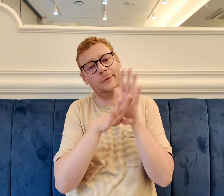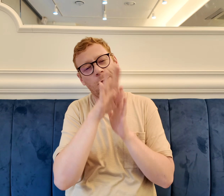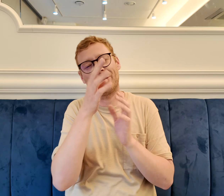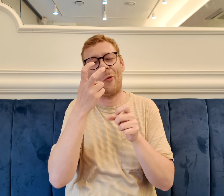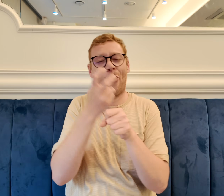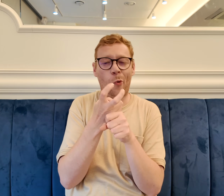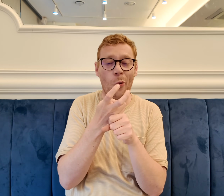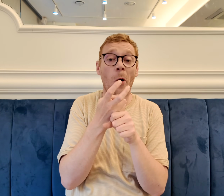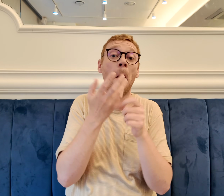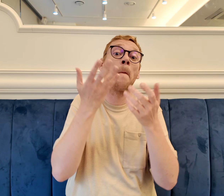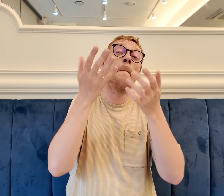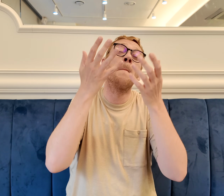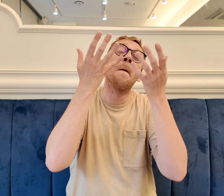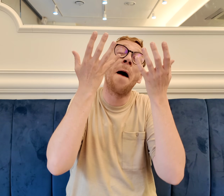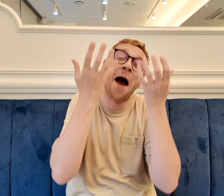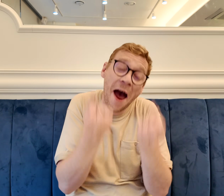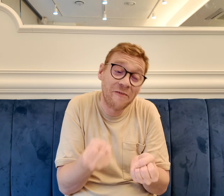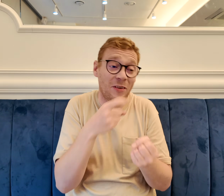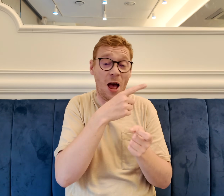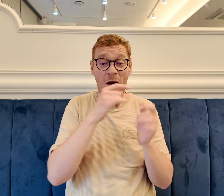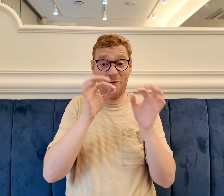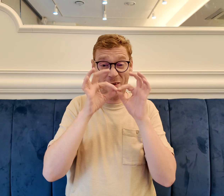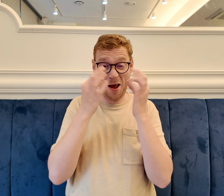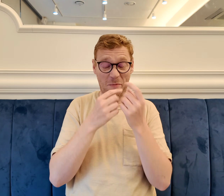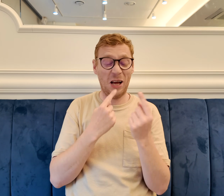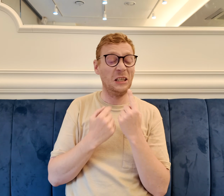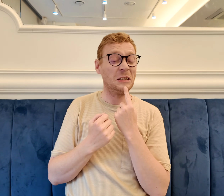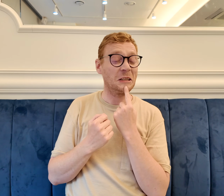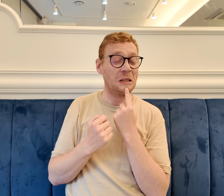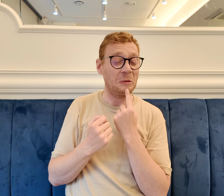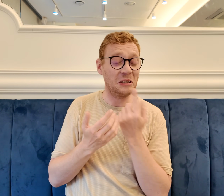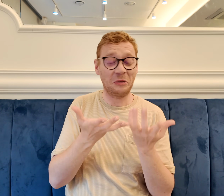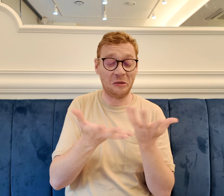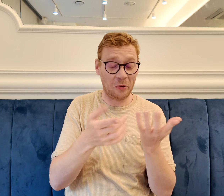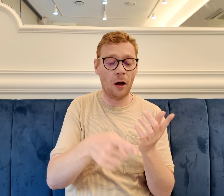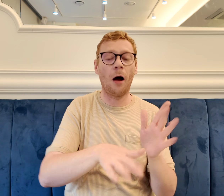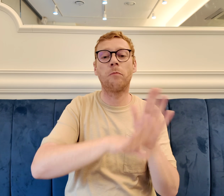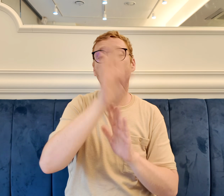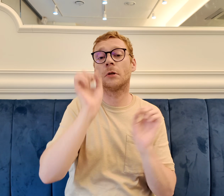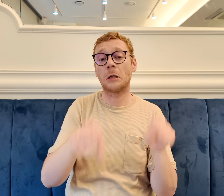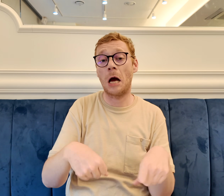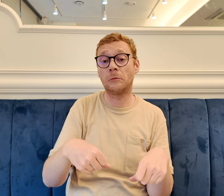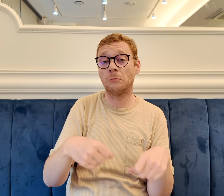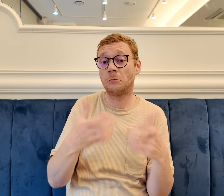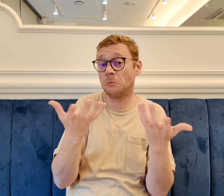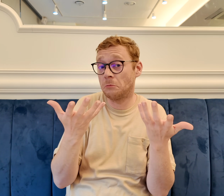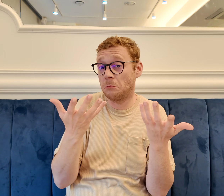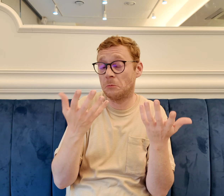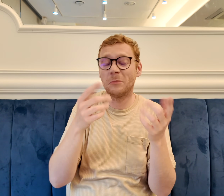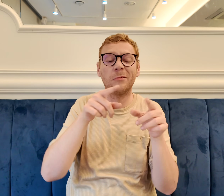In such cases, the deaf person's linguistic and emotional development can be hindered. Of course, there are exceptions. Some people thrive in spoken language environments, but in their own way.